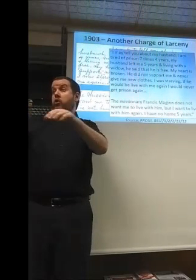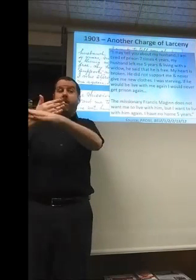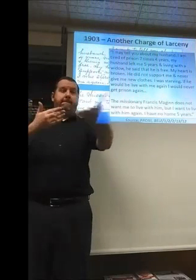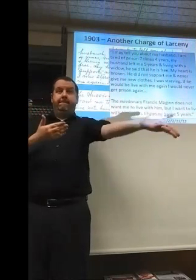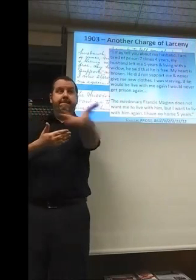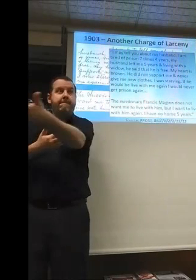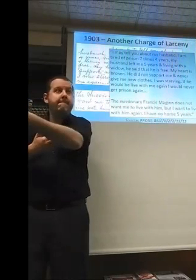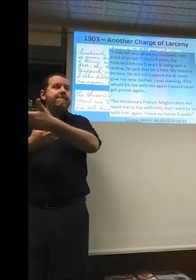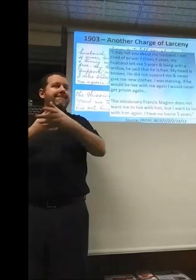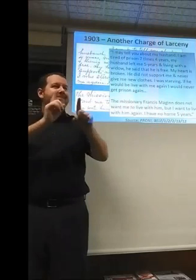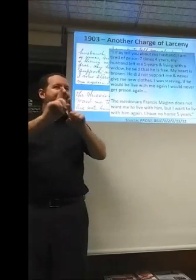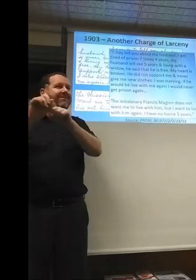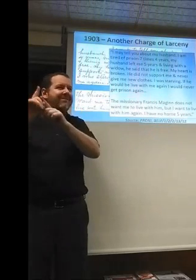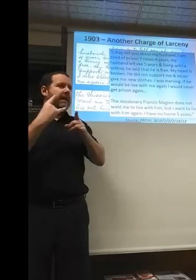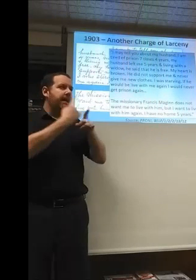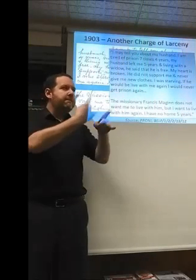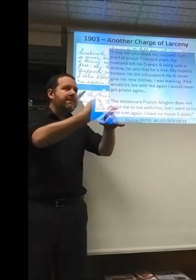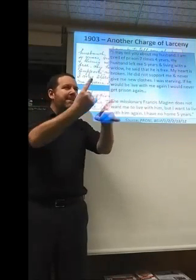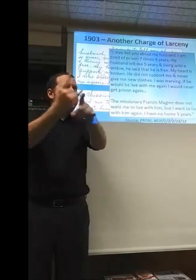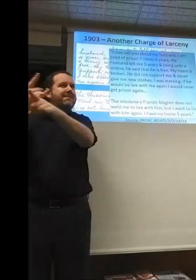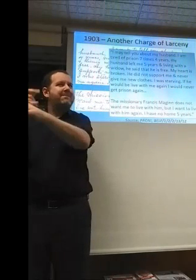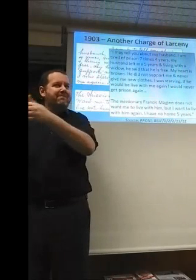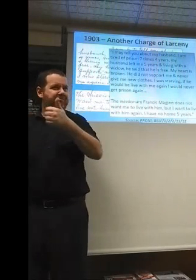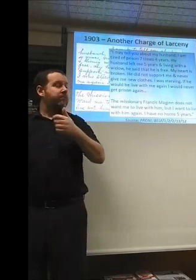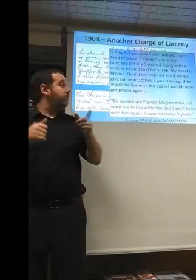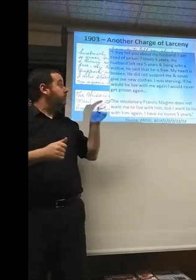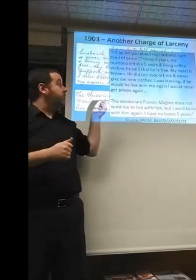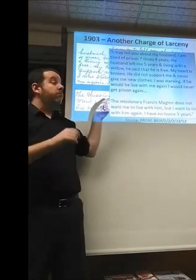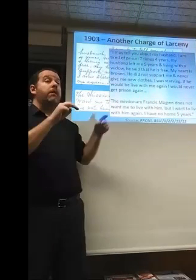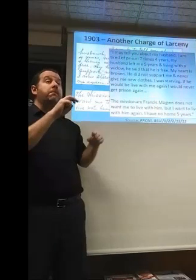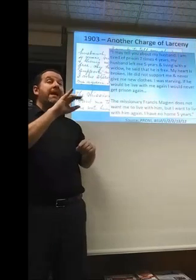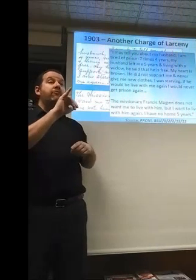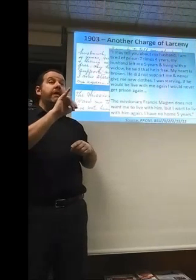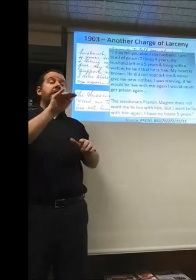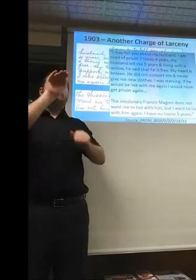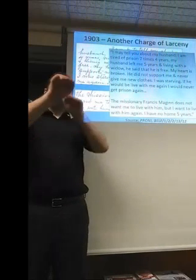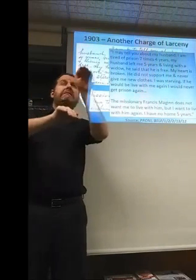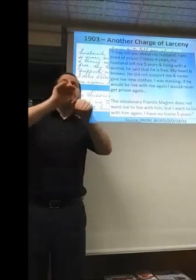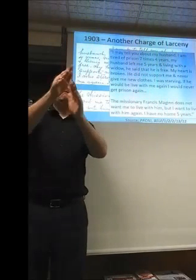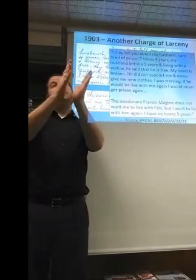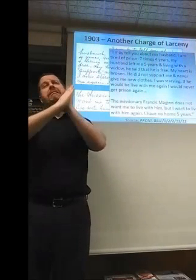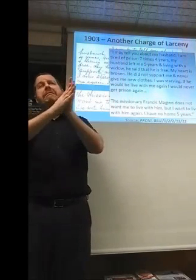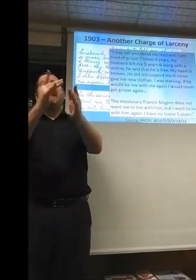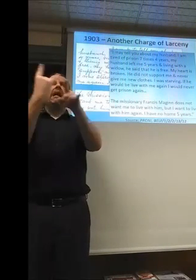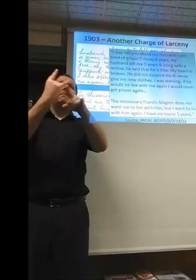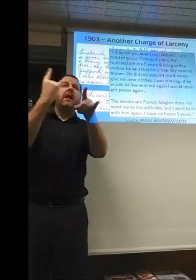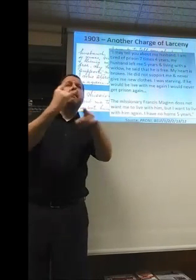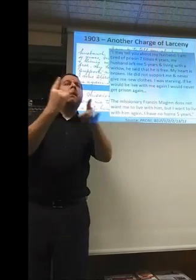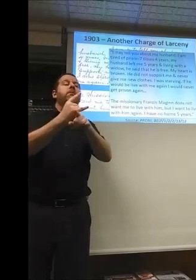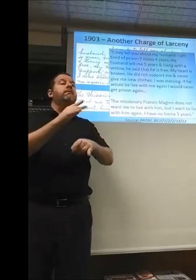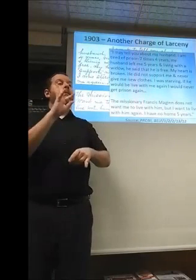That of course made the jury a bit suspicious, they felt like there was something going on